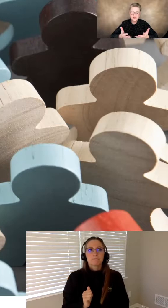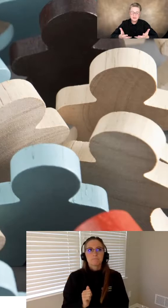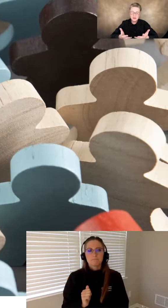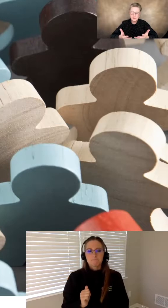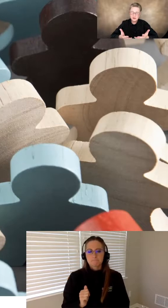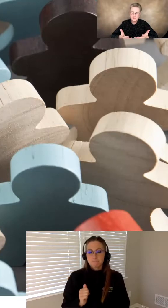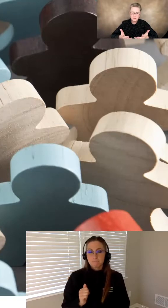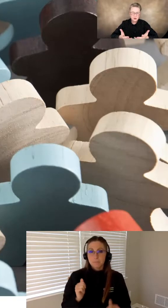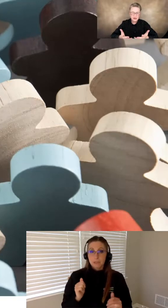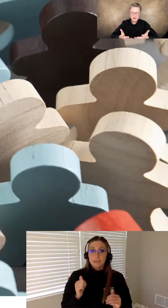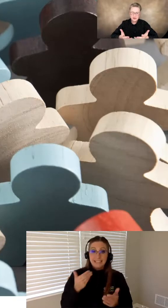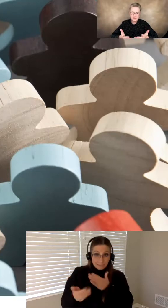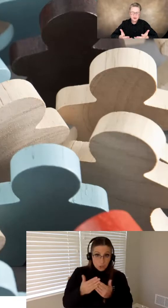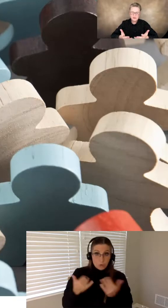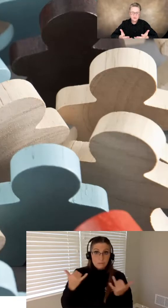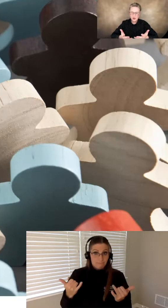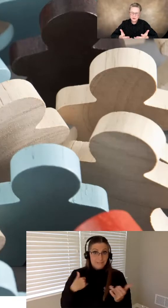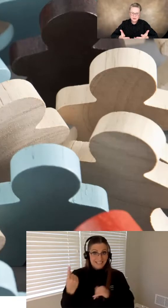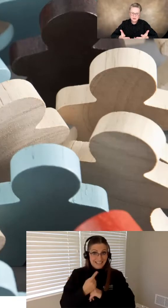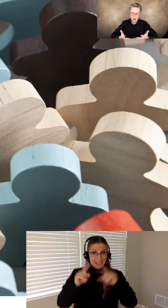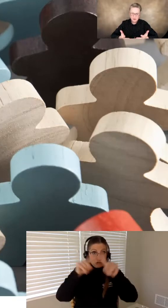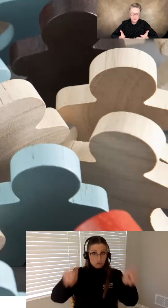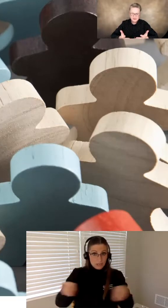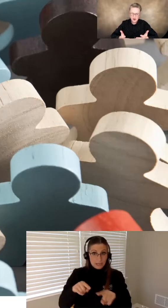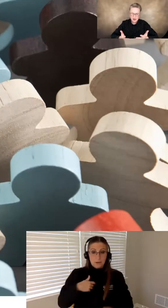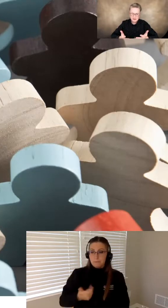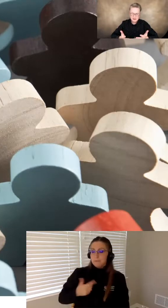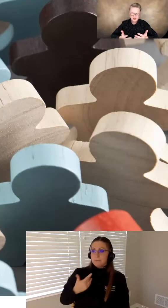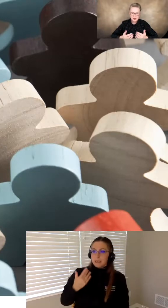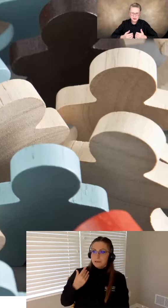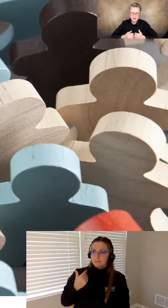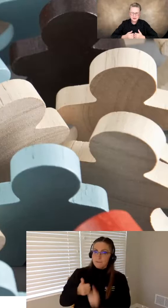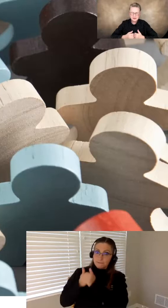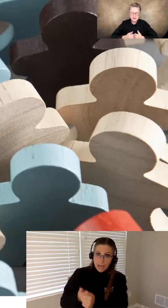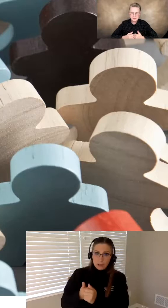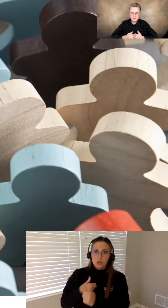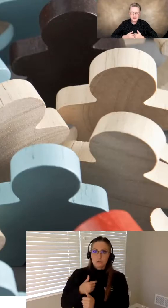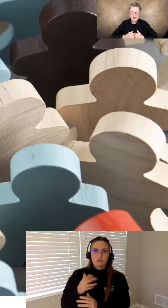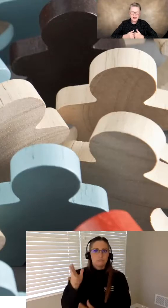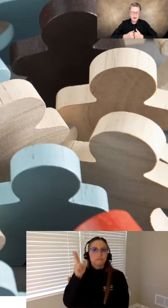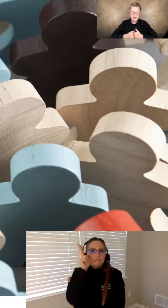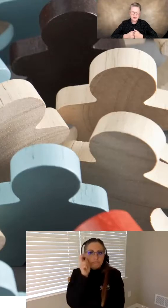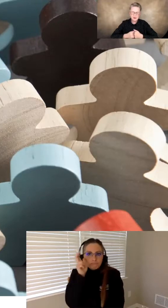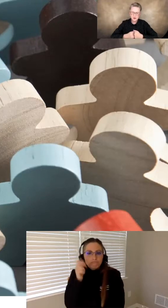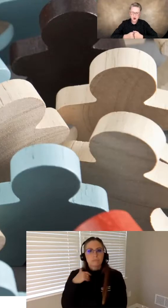even though it's on the screen and we follow Cyndi Lauper's advice, just to listen and to try